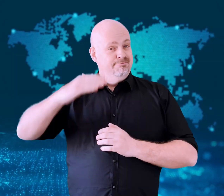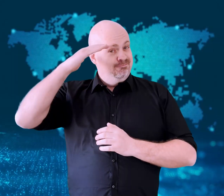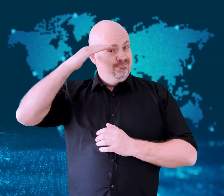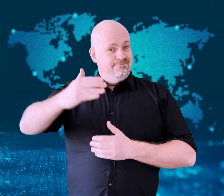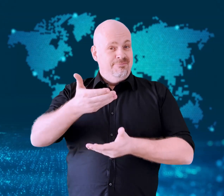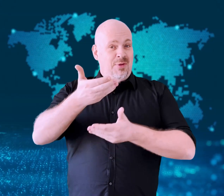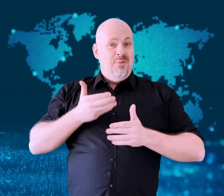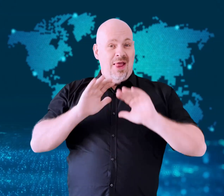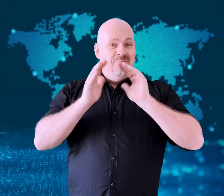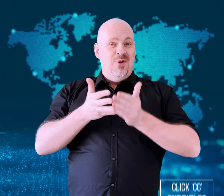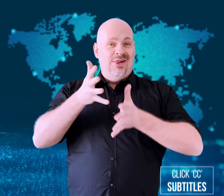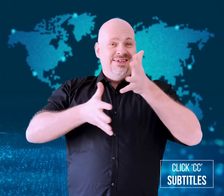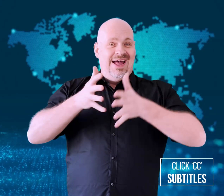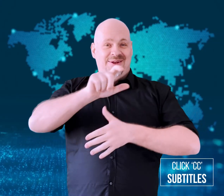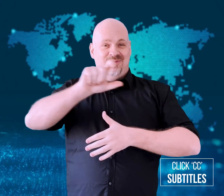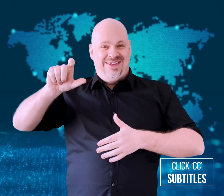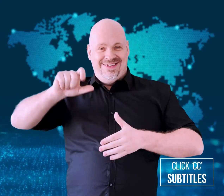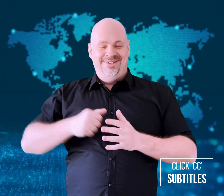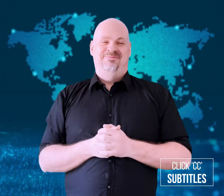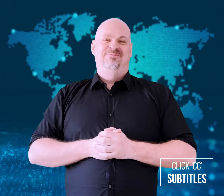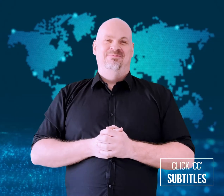Welcome to WorldSign Week!